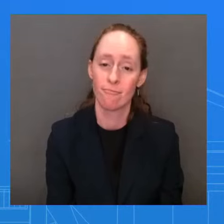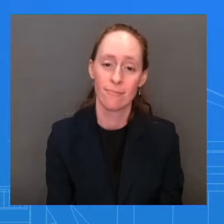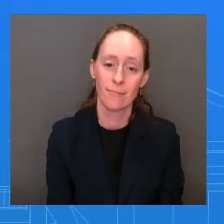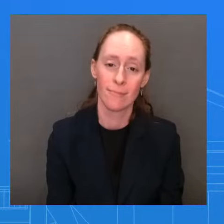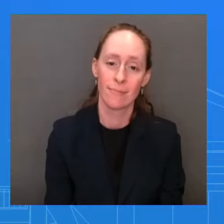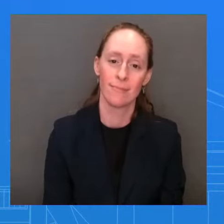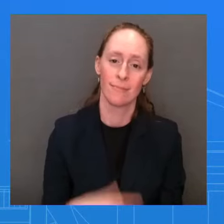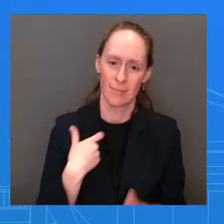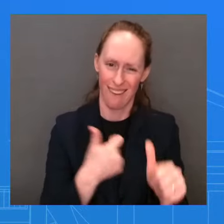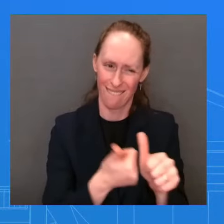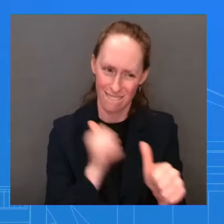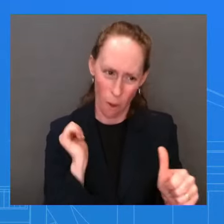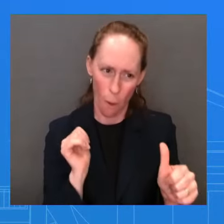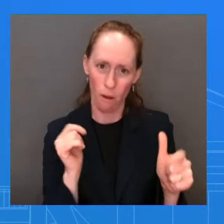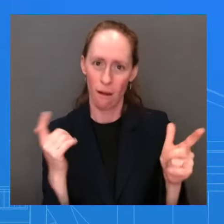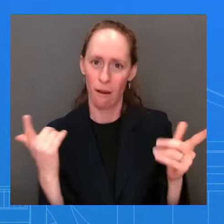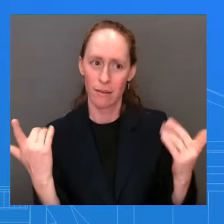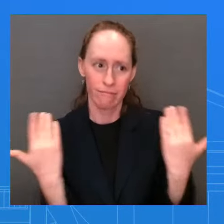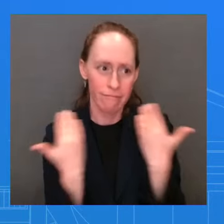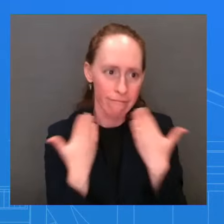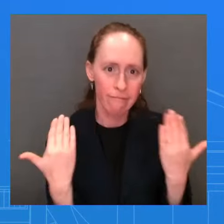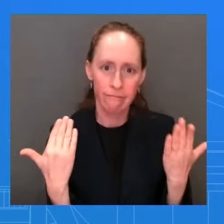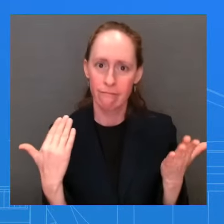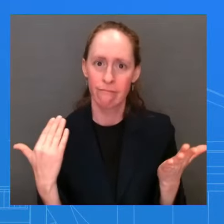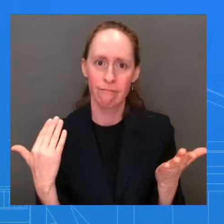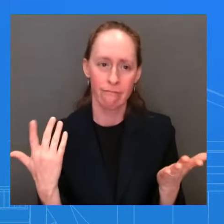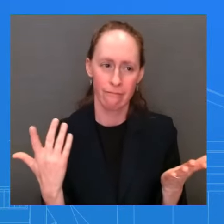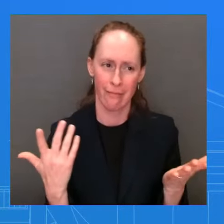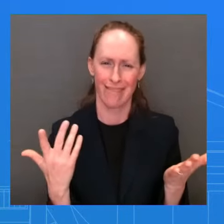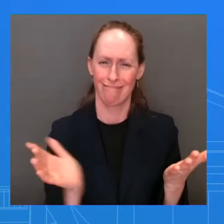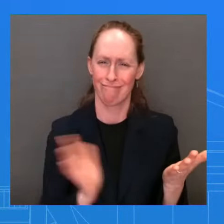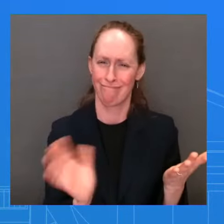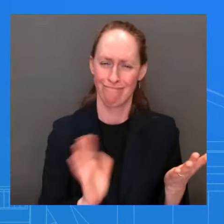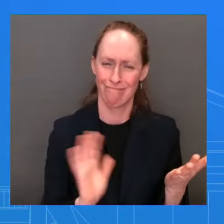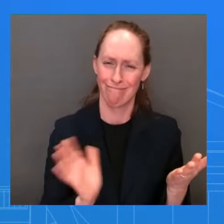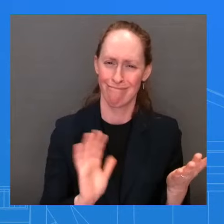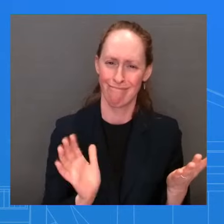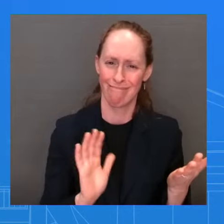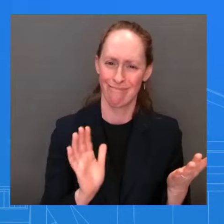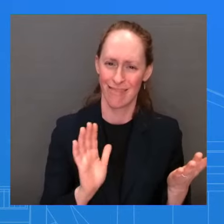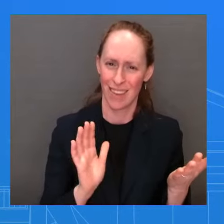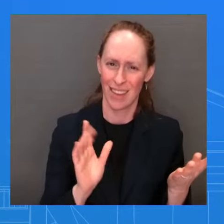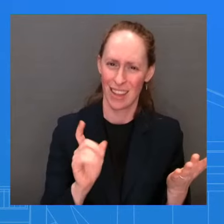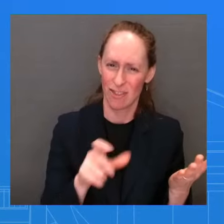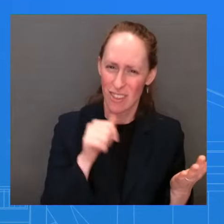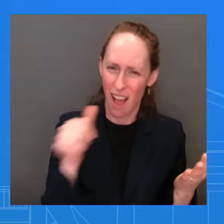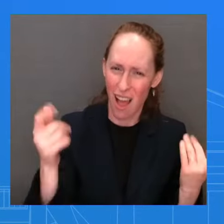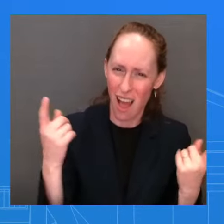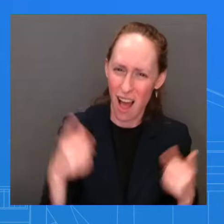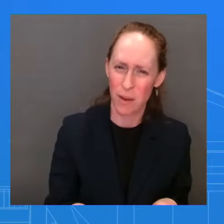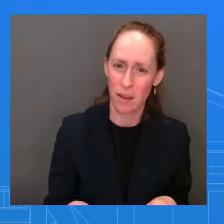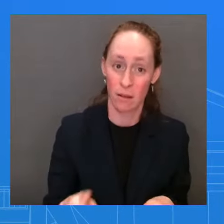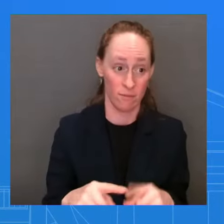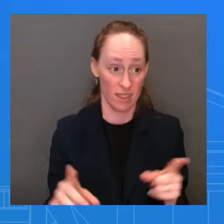But when it comes to the budget, when it comes to how they want to see spending cuts for the American people,